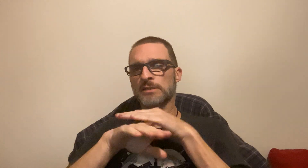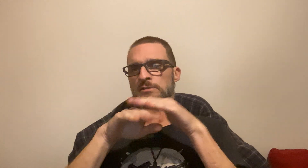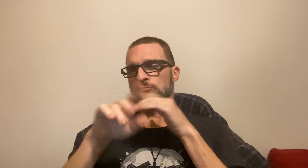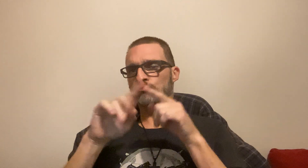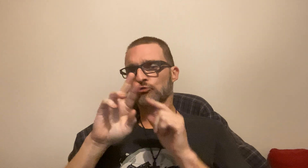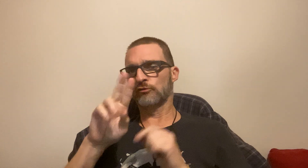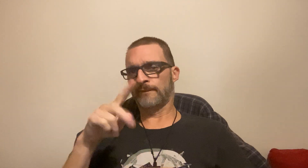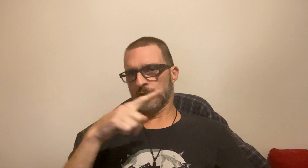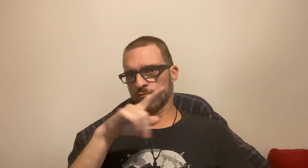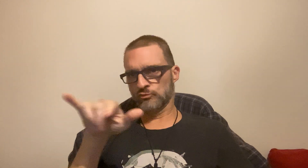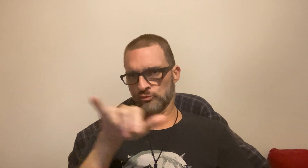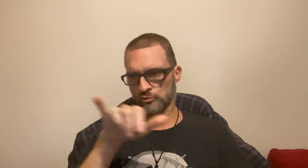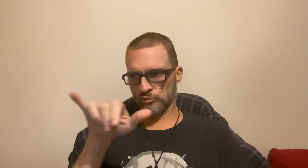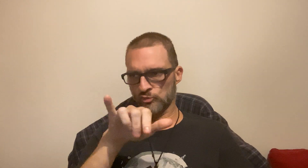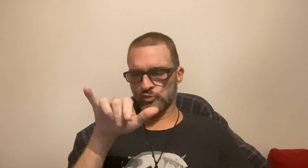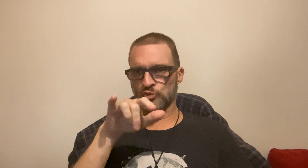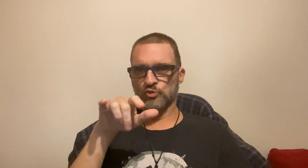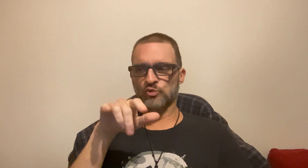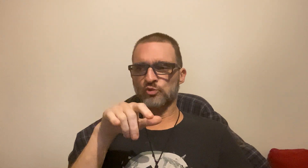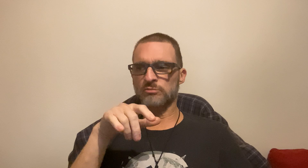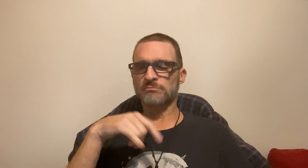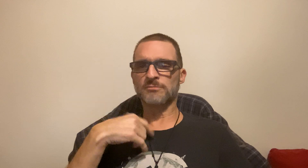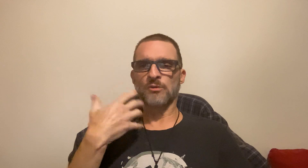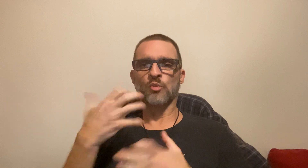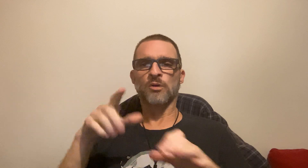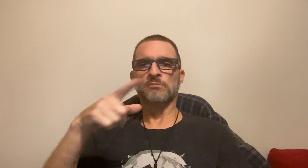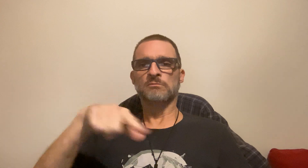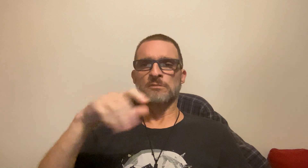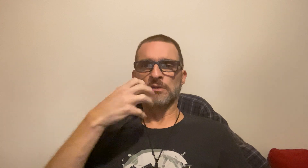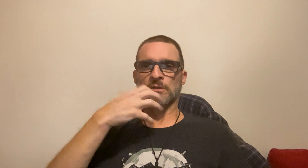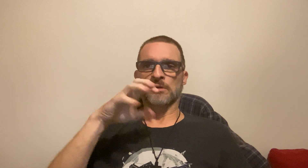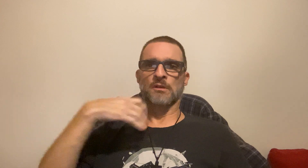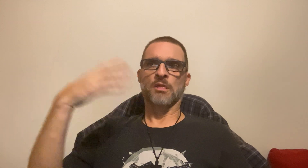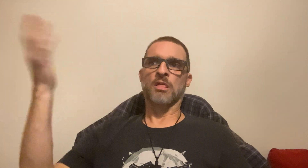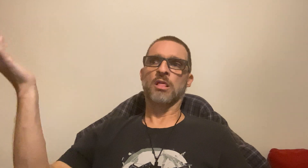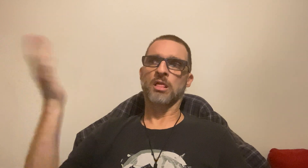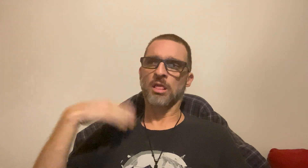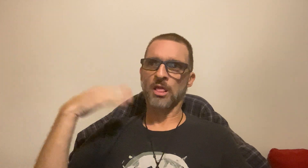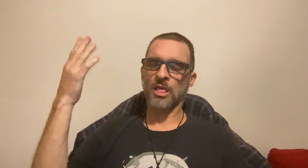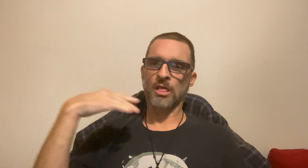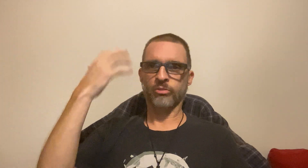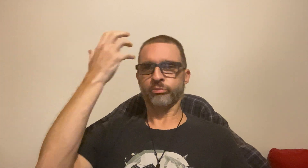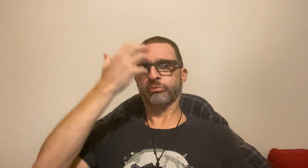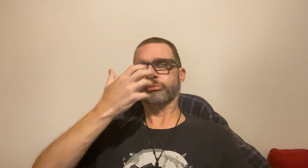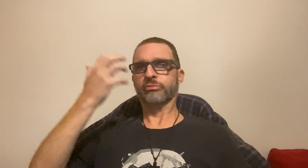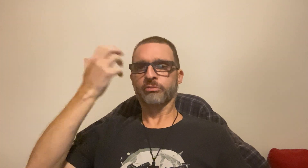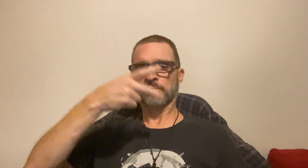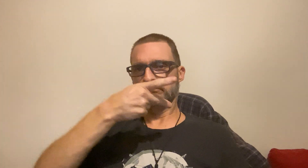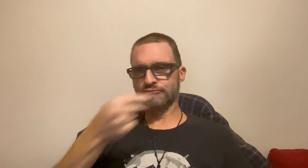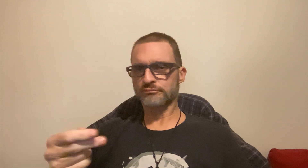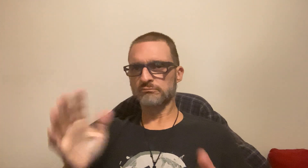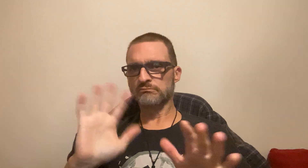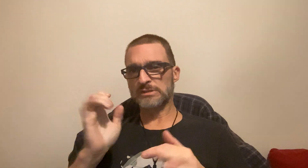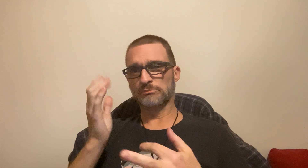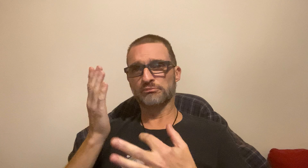You will have access to RV too. I don't want the volunteers to be in the extreme heat, getting dizzy and passing out.